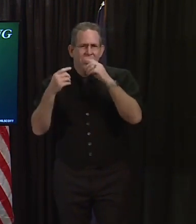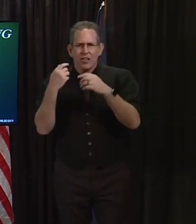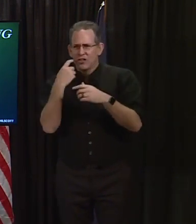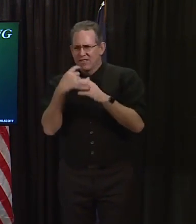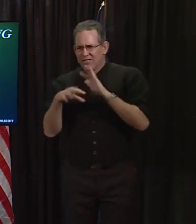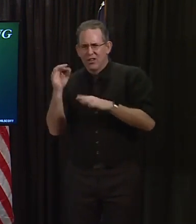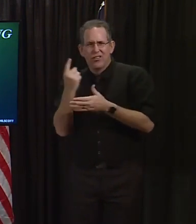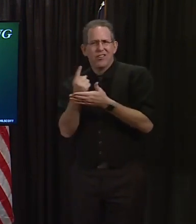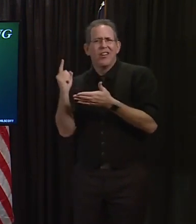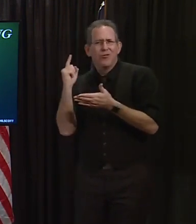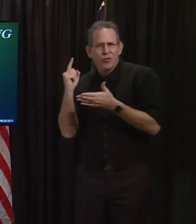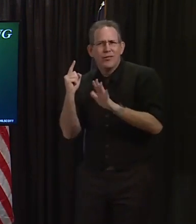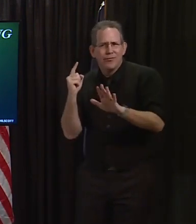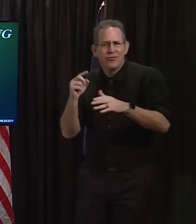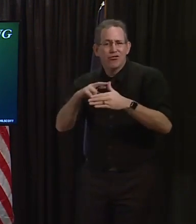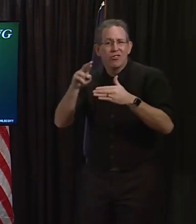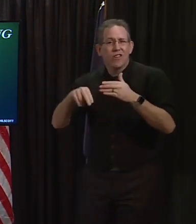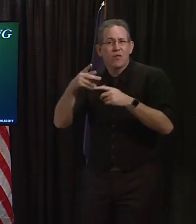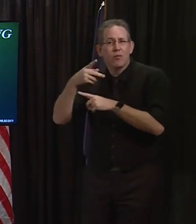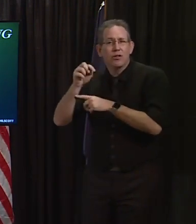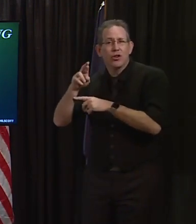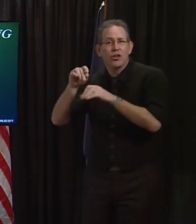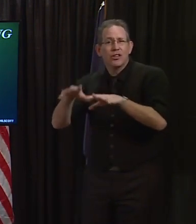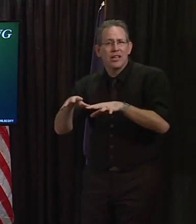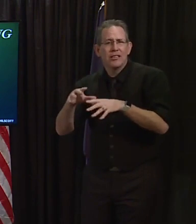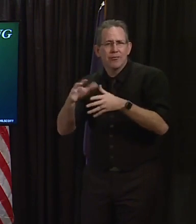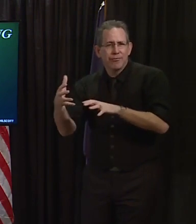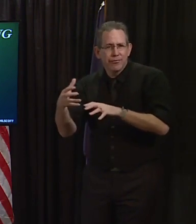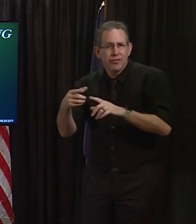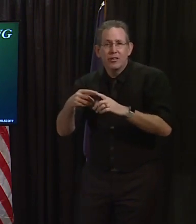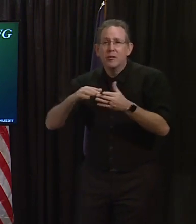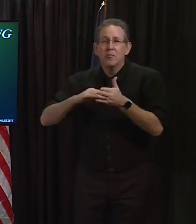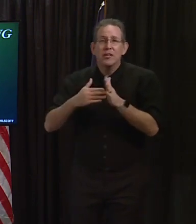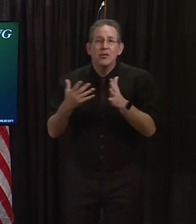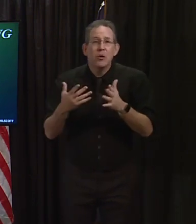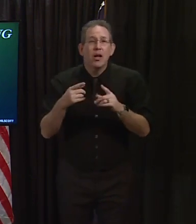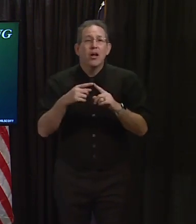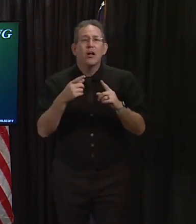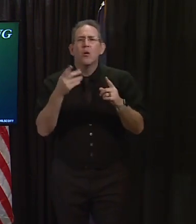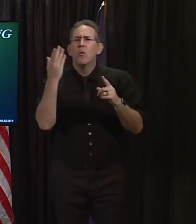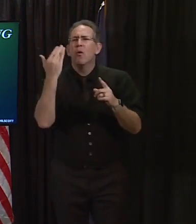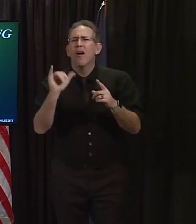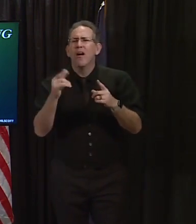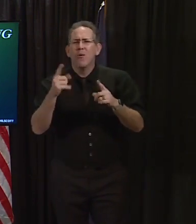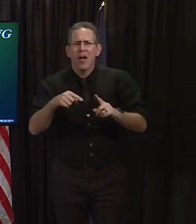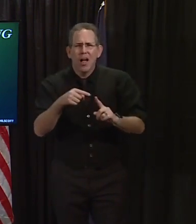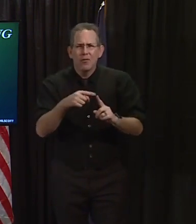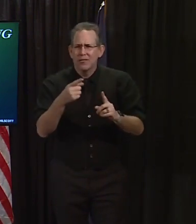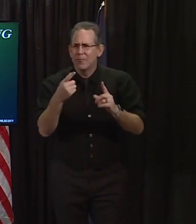sites. This delay caused by a technical glitch in a reporting platform resulted